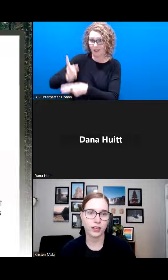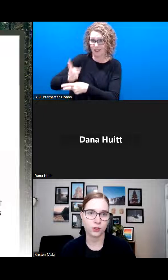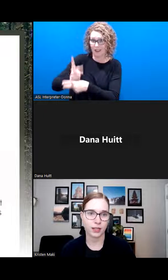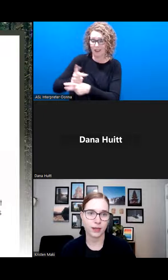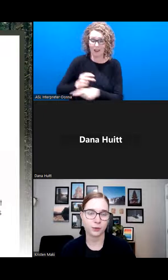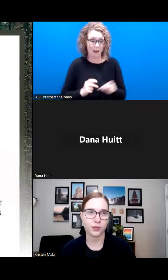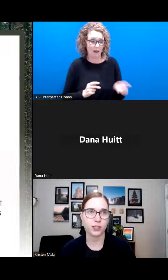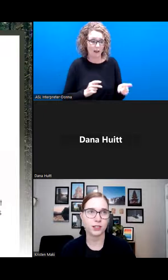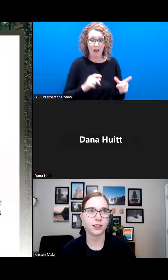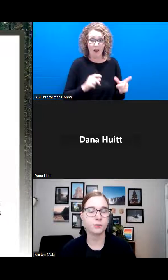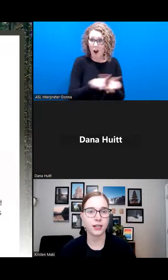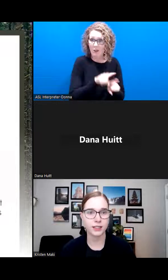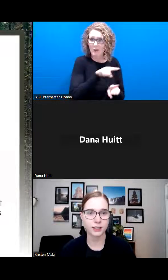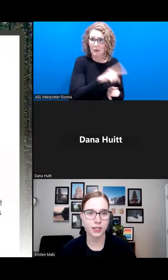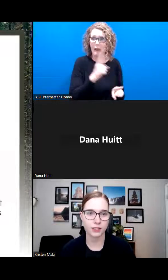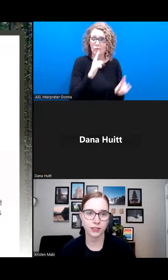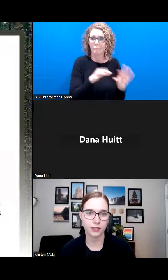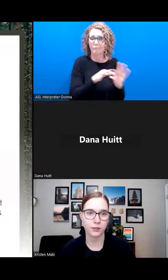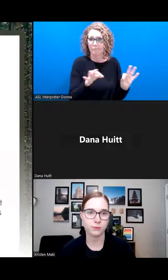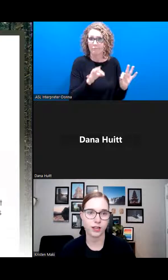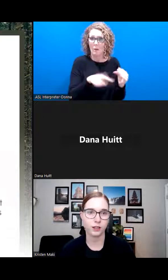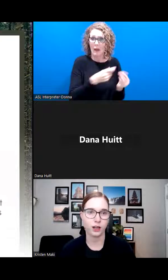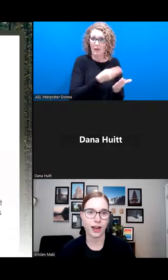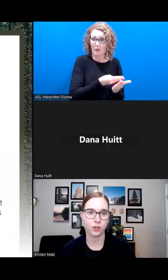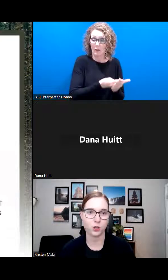can see the steepness of those curves. And what that